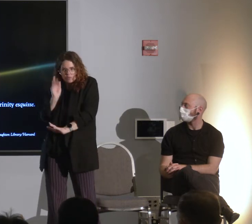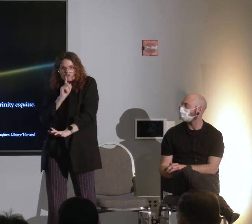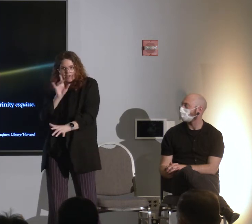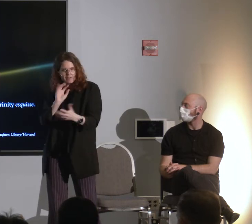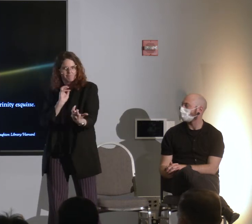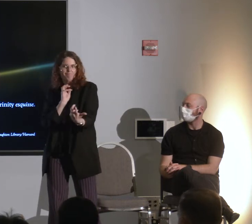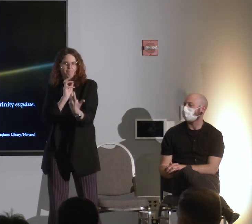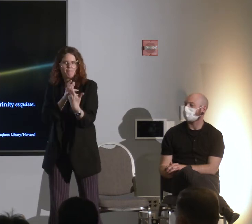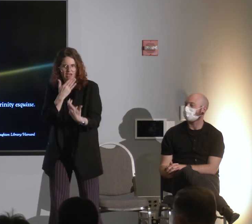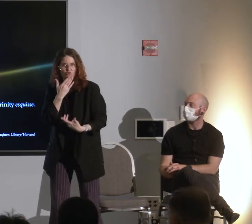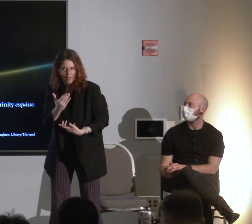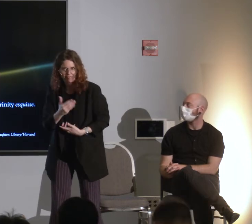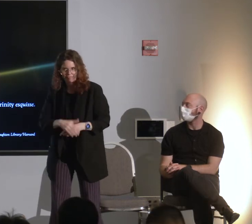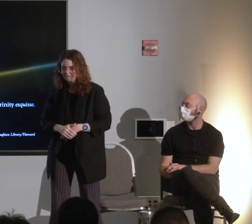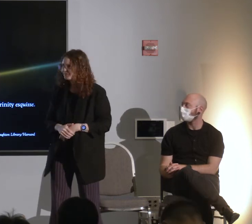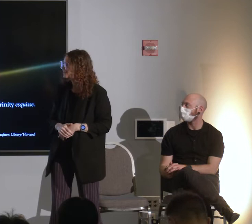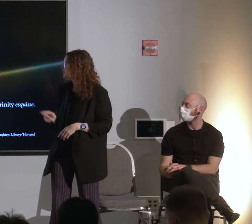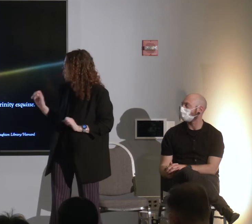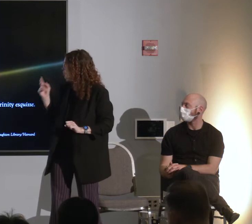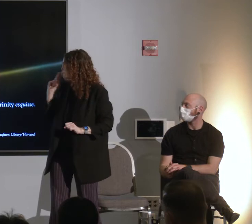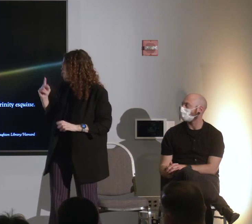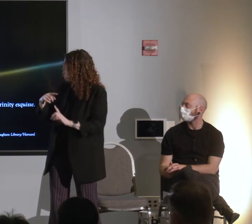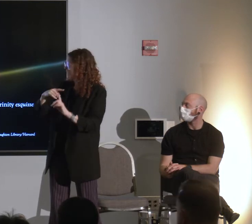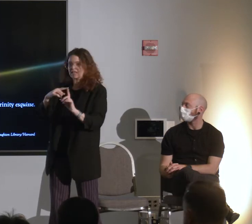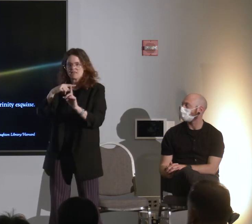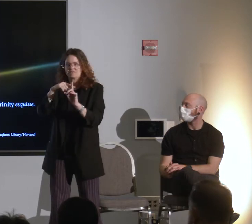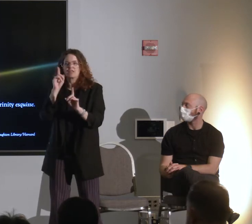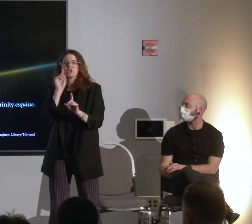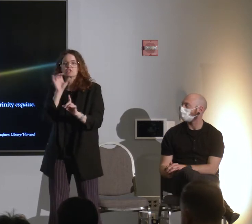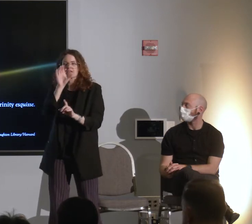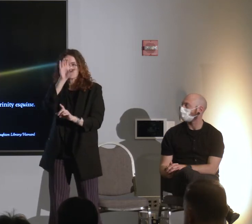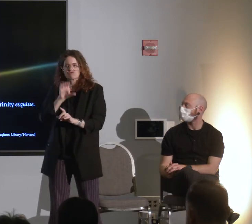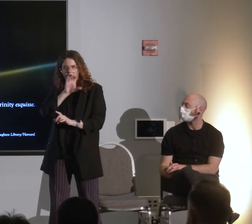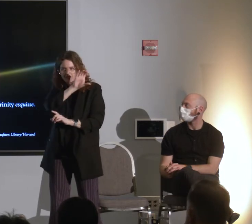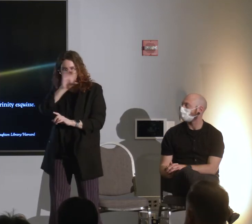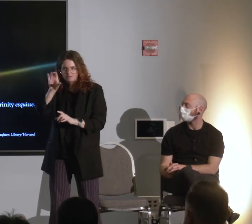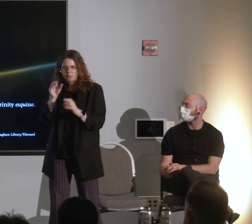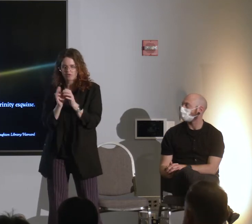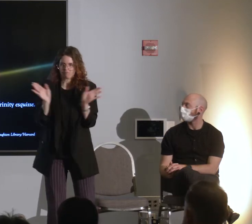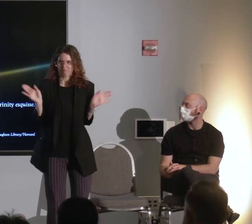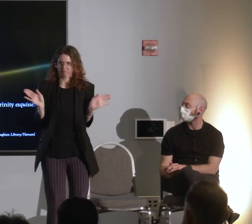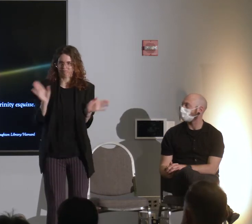As you can see, the slope plan has the plus sign shape of a Greek cross with four short arms of equal length.